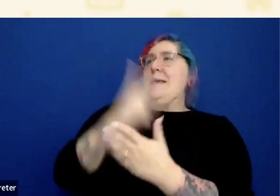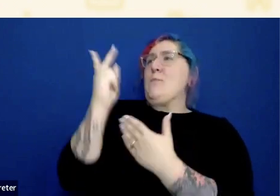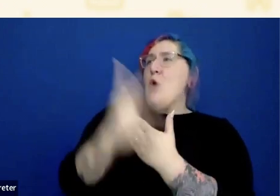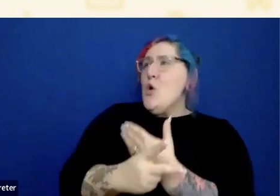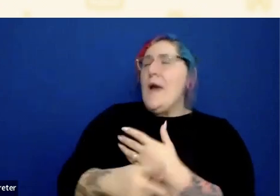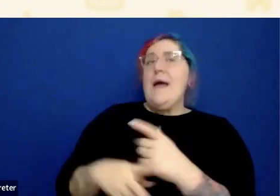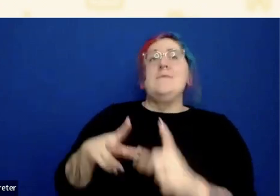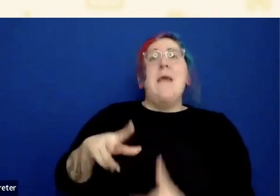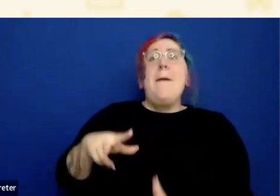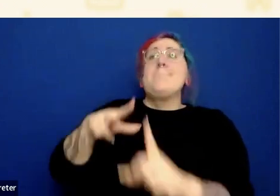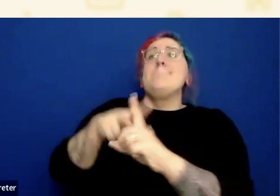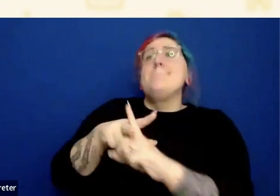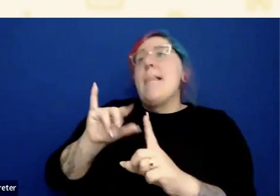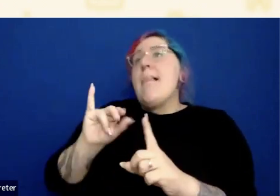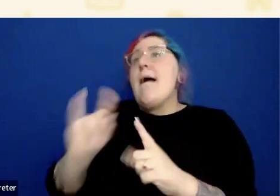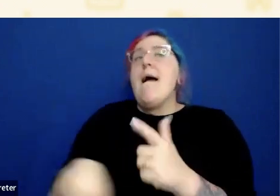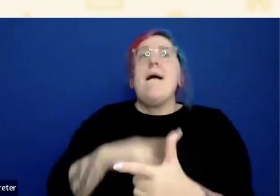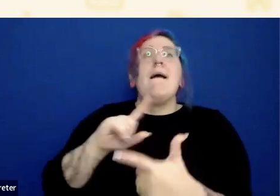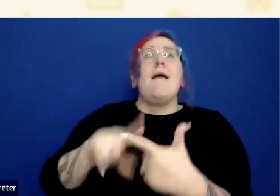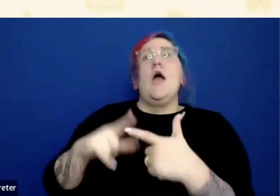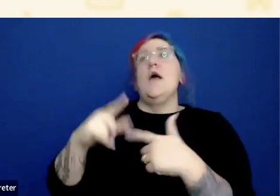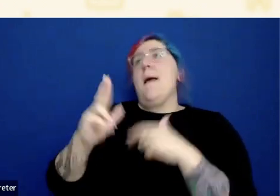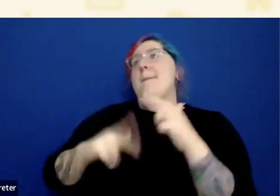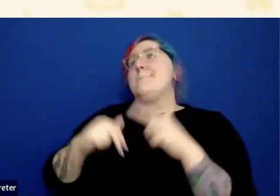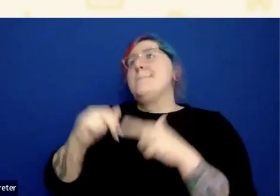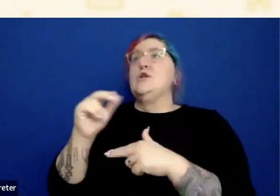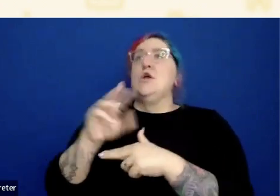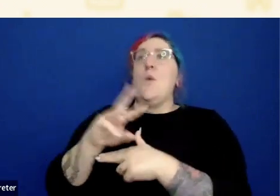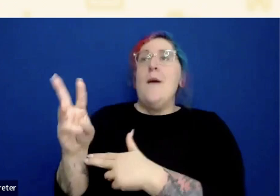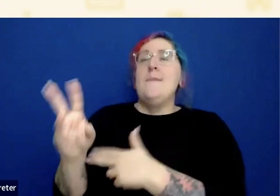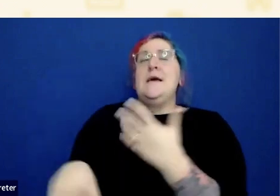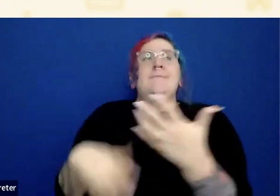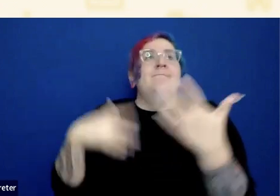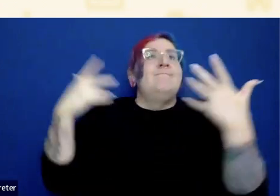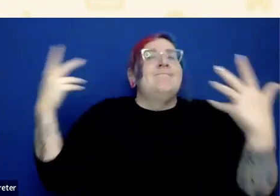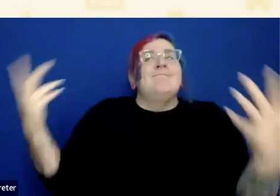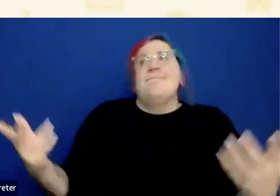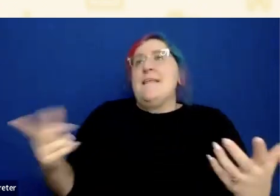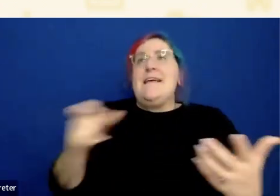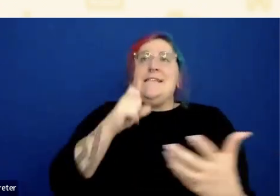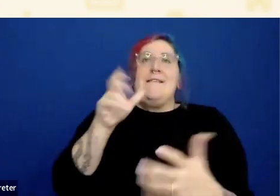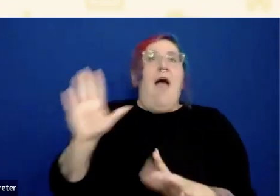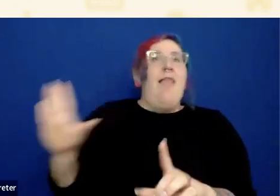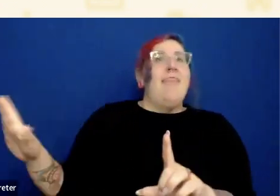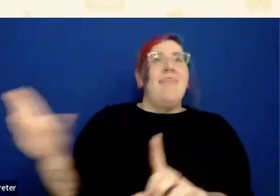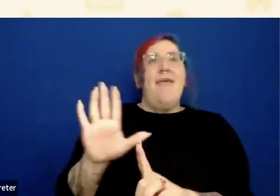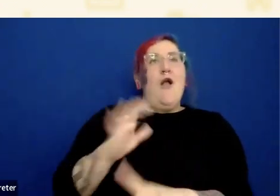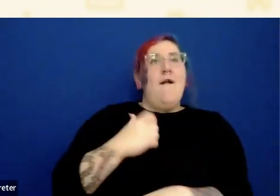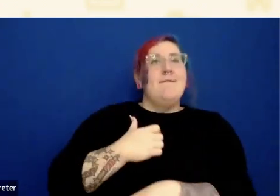But I think that conversation needs to happen in terms of figuring out how we can, you know... And everyone will say,